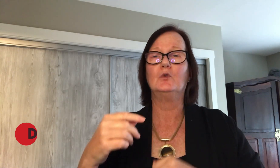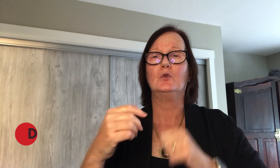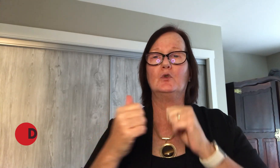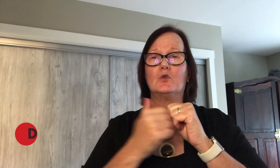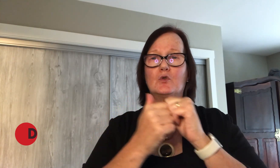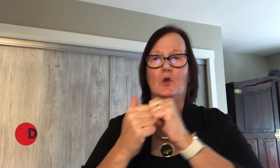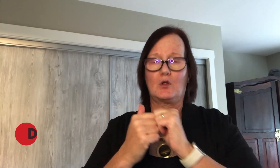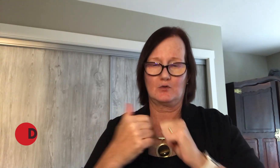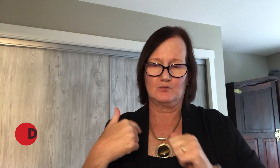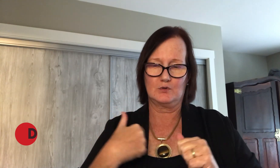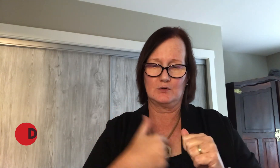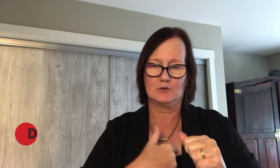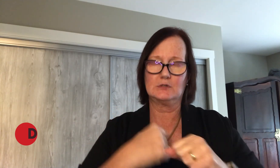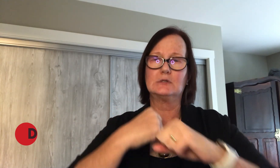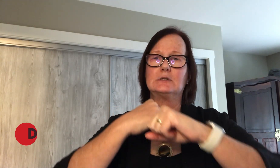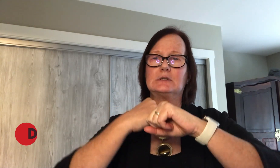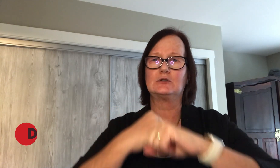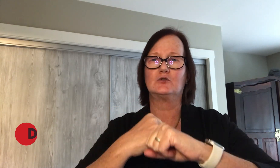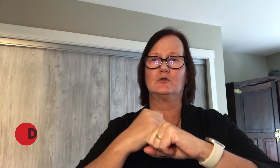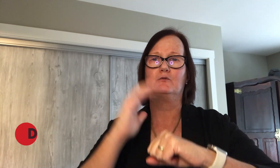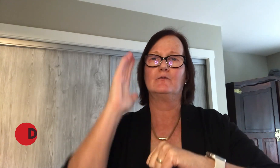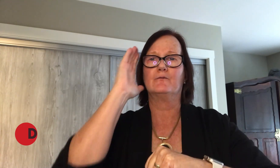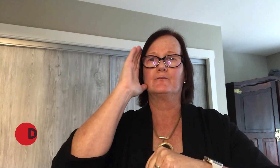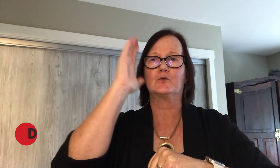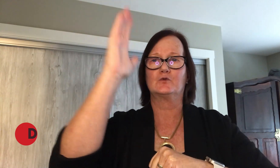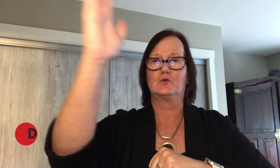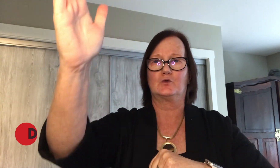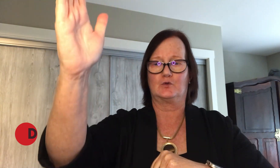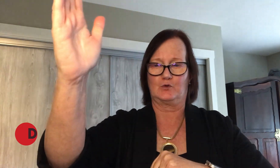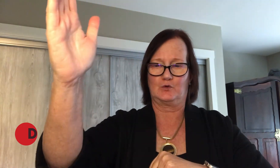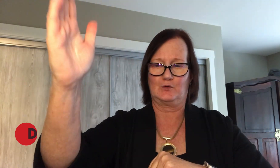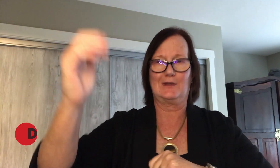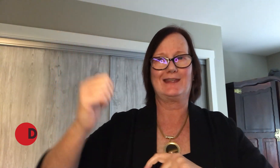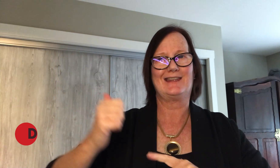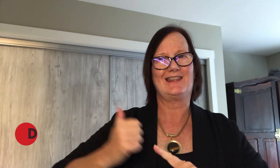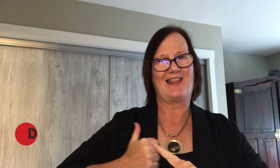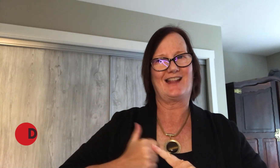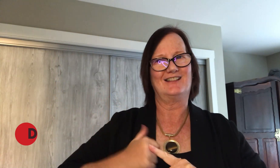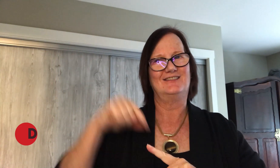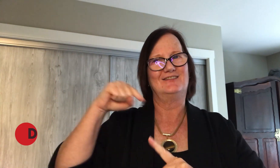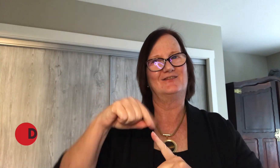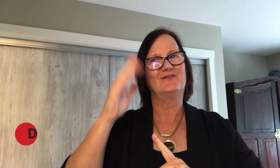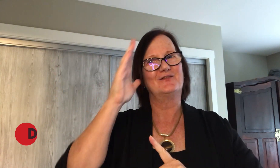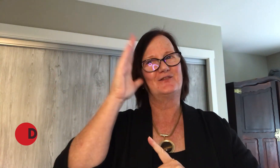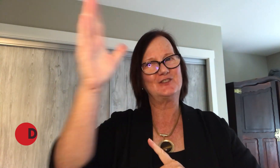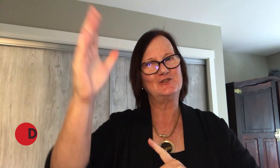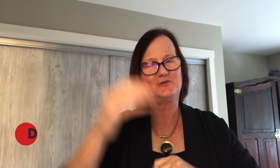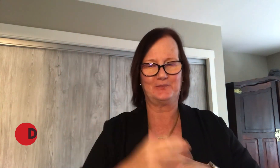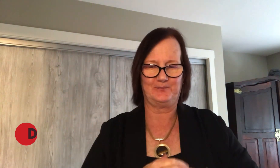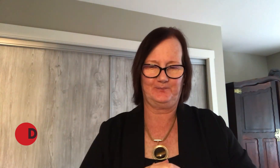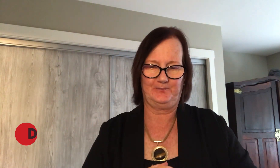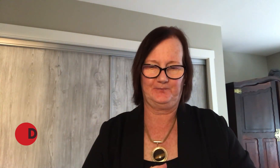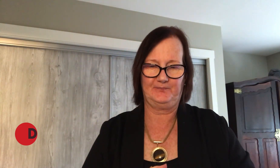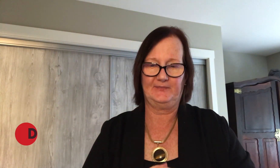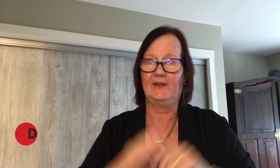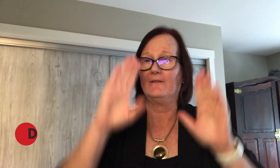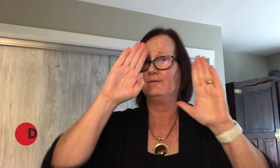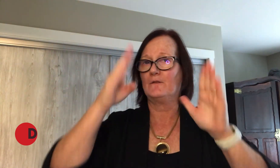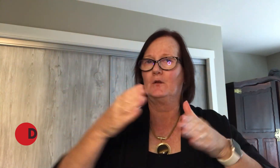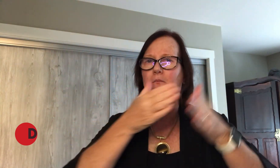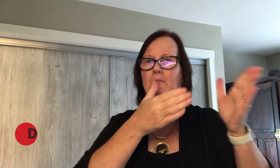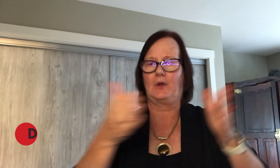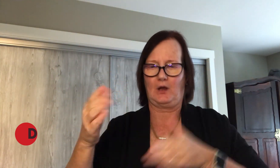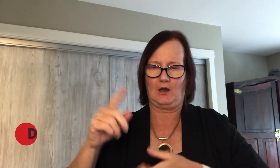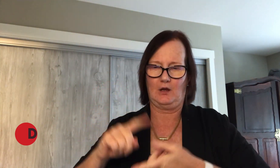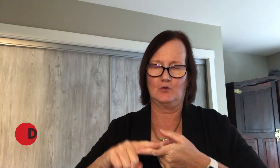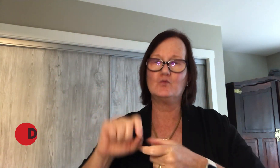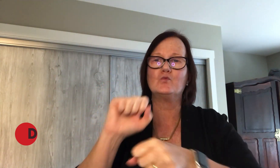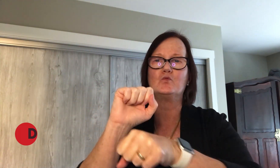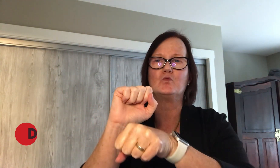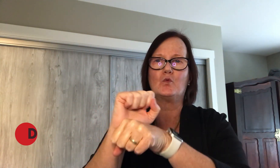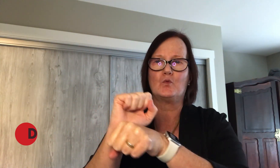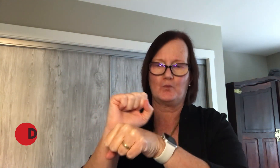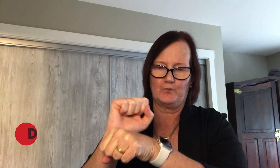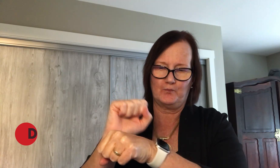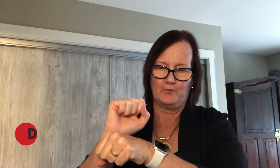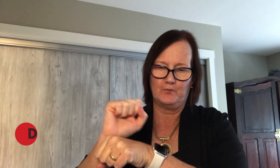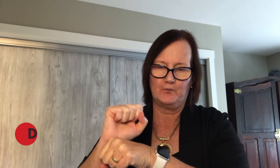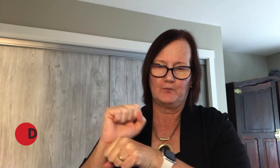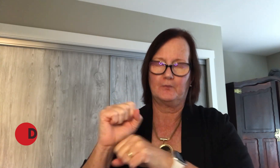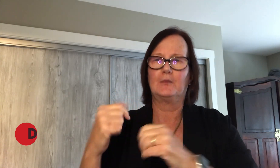Erin O'Toole. Their quote is "Together we will secure Canada's future".